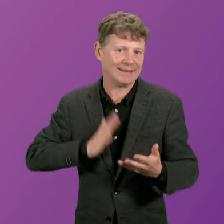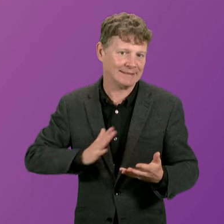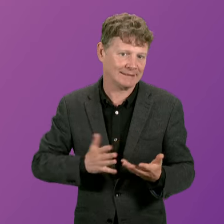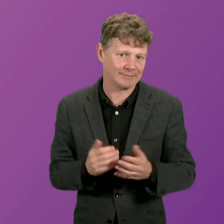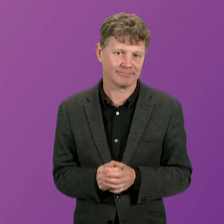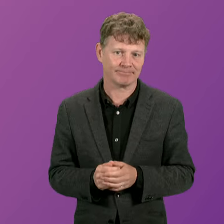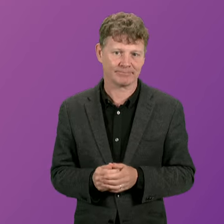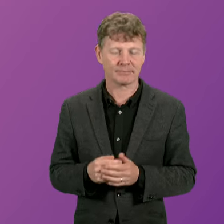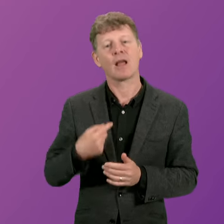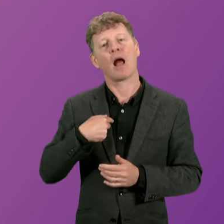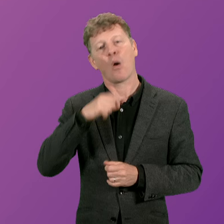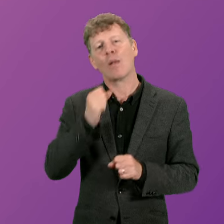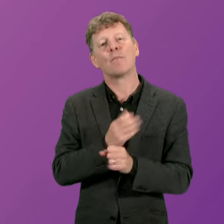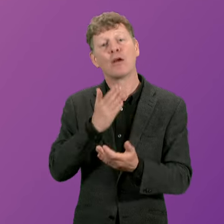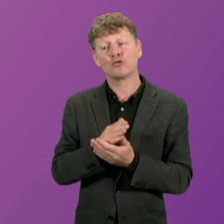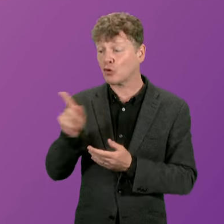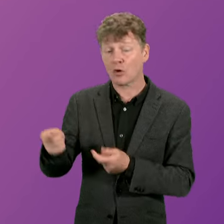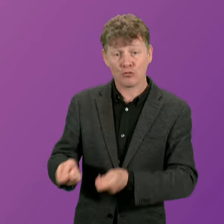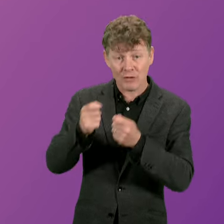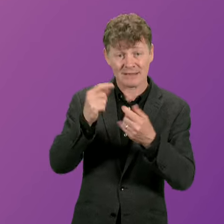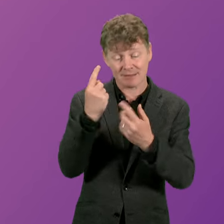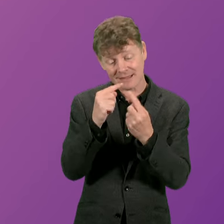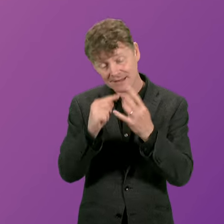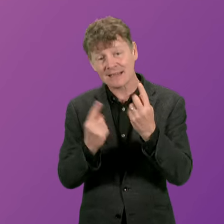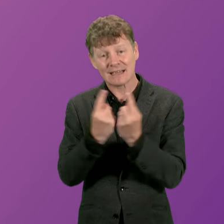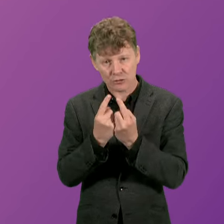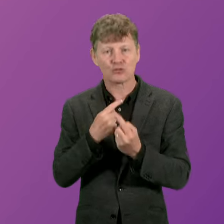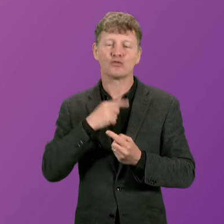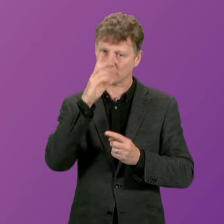I will ensure that the issues that Mr Lumsden has raised with me are conveyed to the health board.